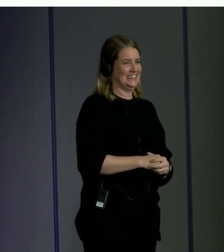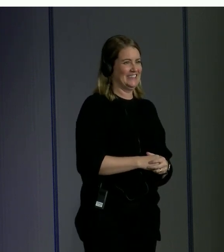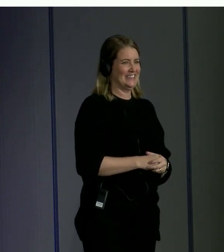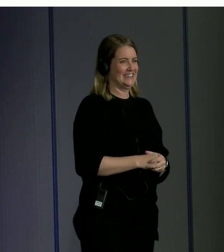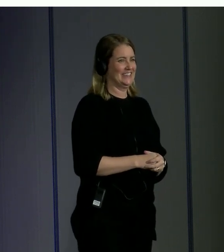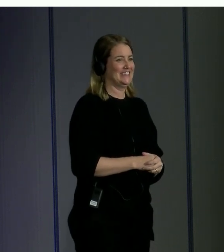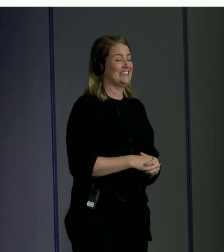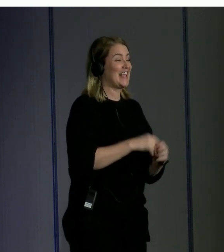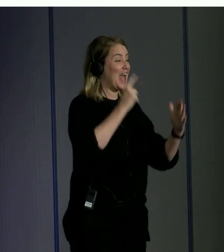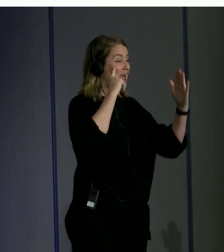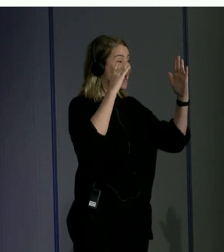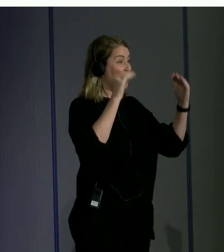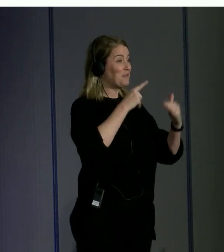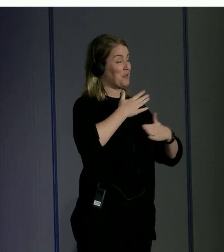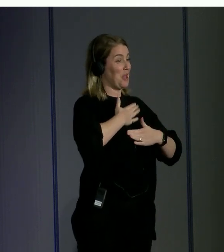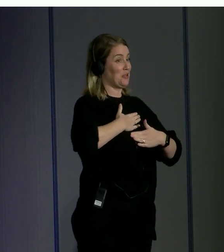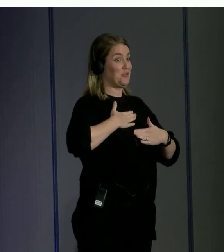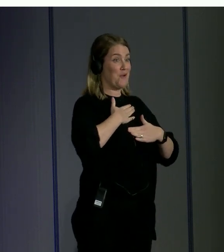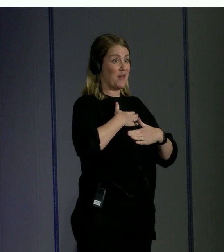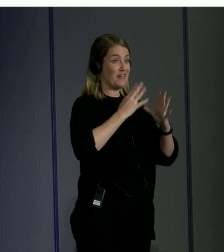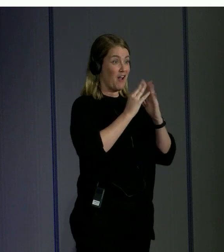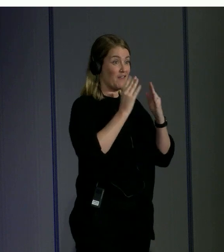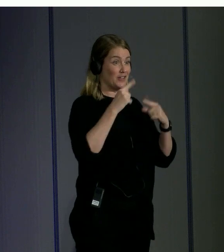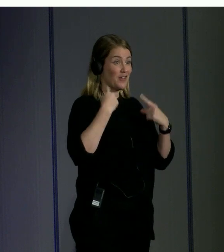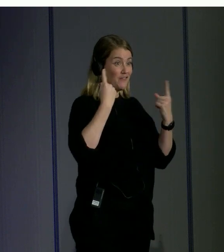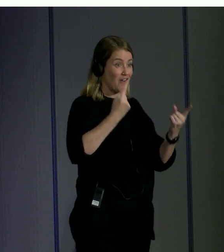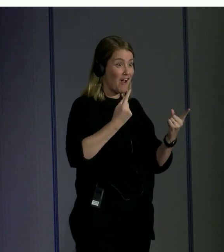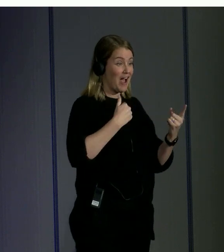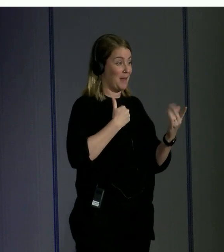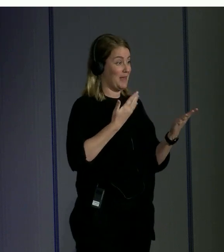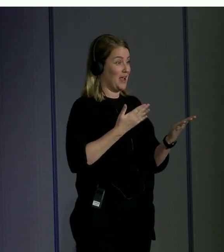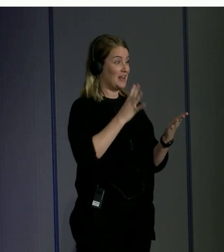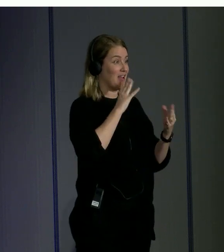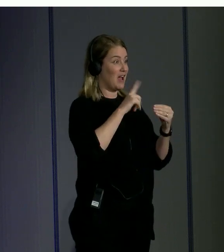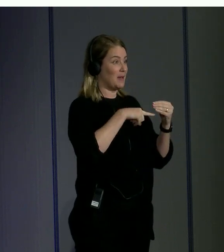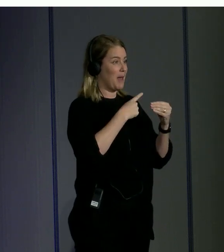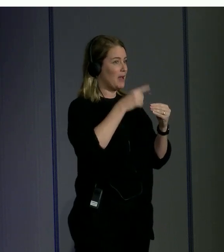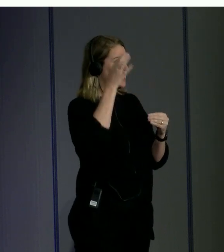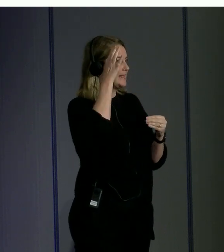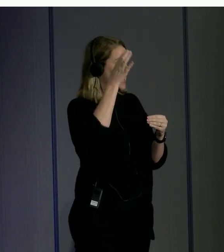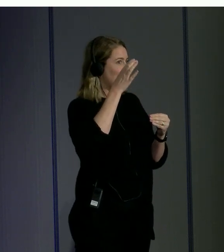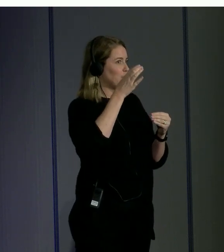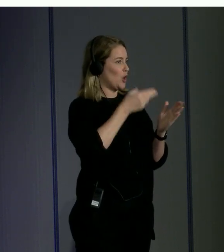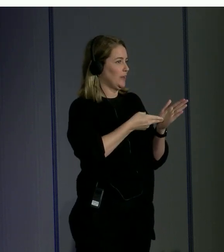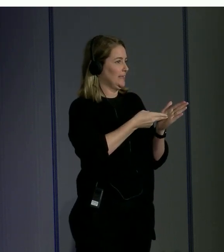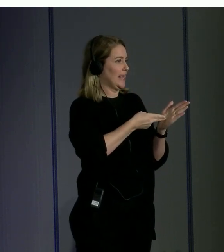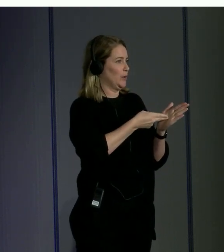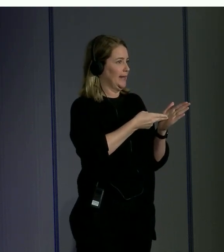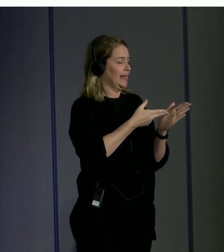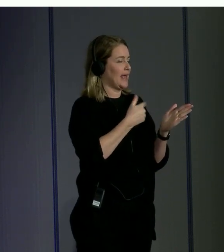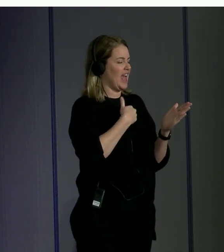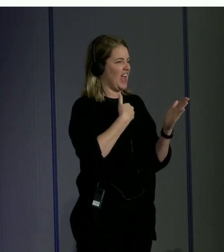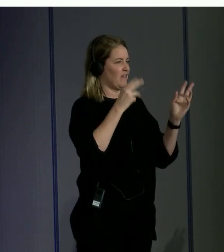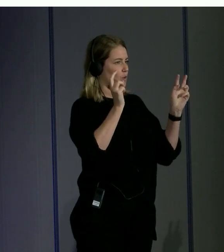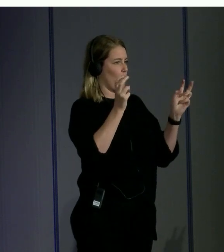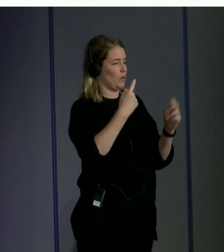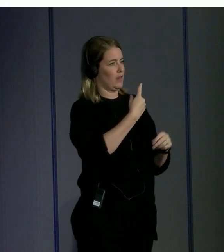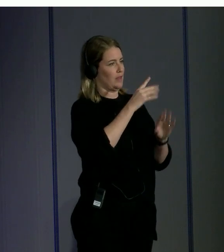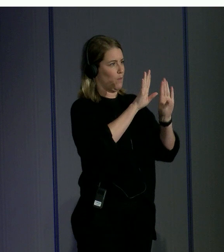I hope you are all enjoying the conference so far. I'm here to talk about conceptual integrity. I have a quote on the Board.